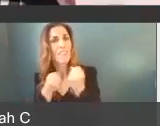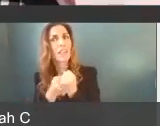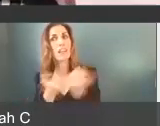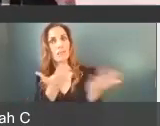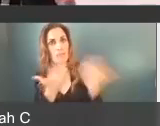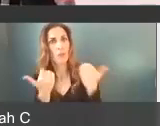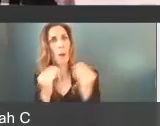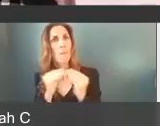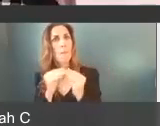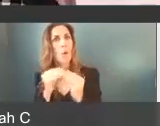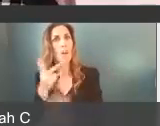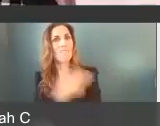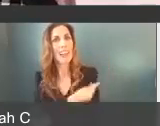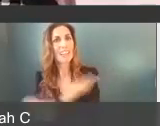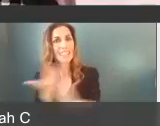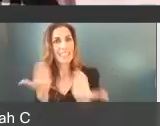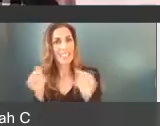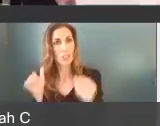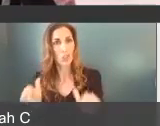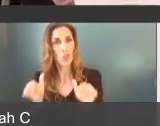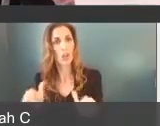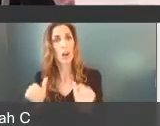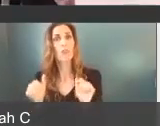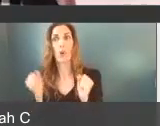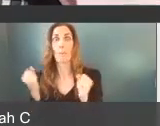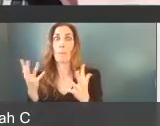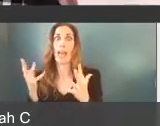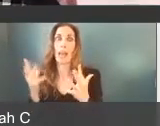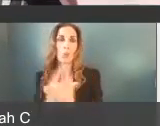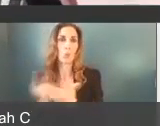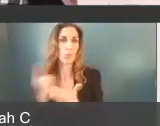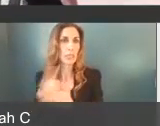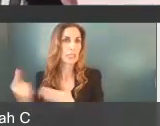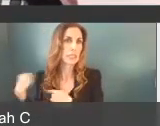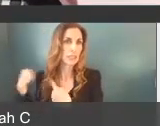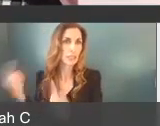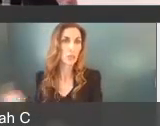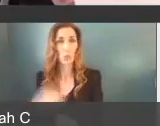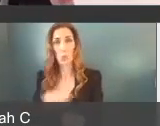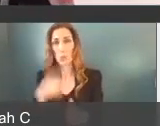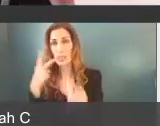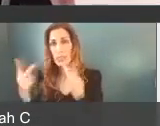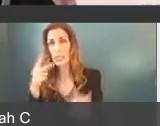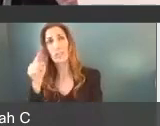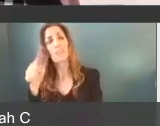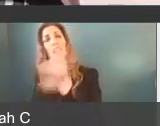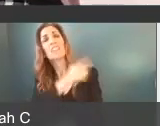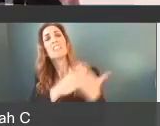our region now for many, many weeks because we could see that we still had a huge waiting list